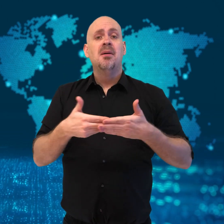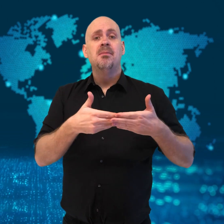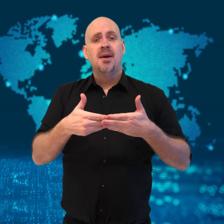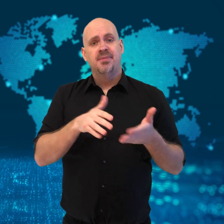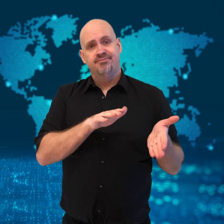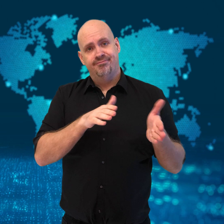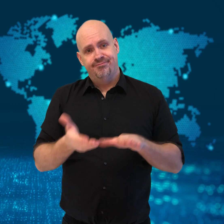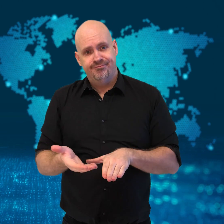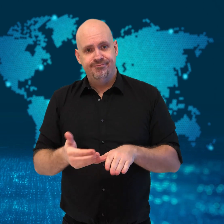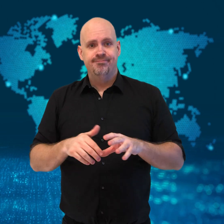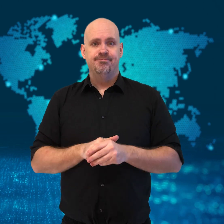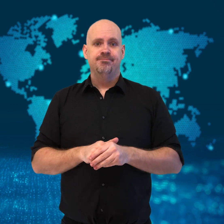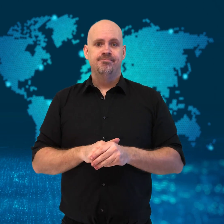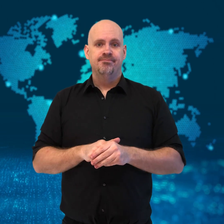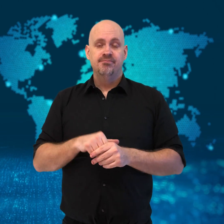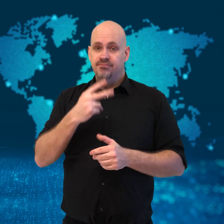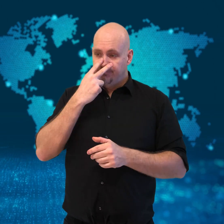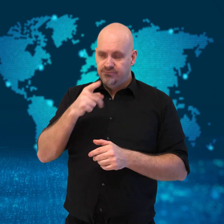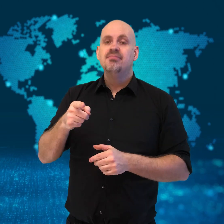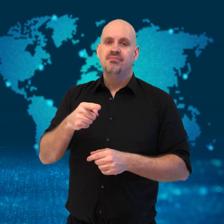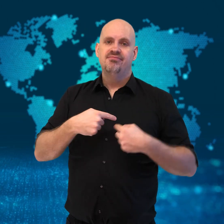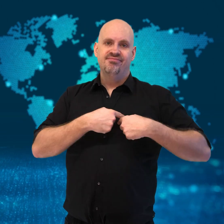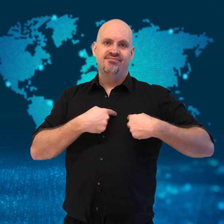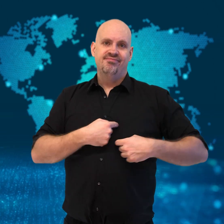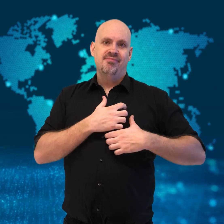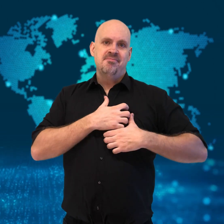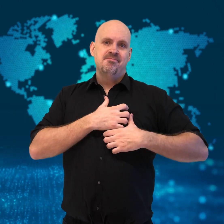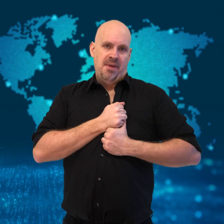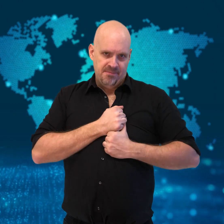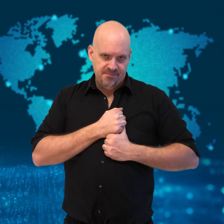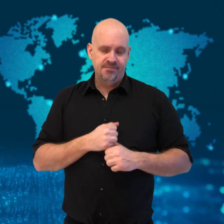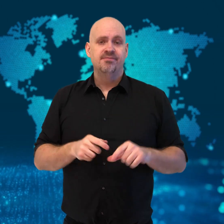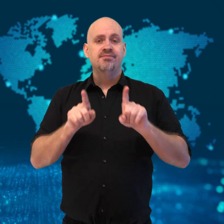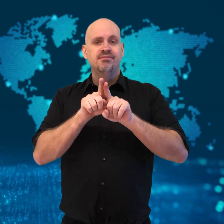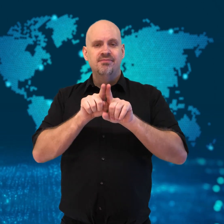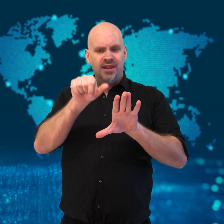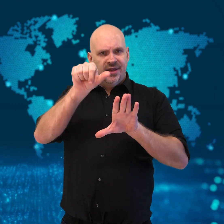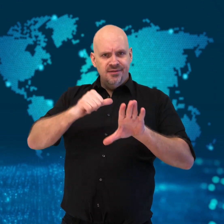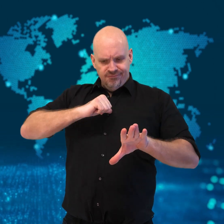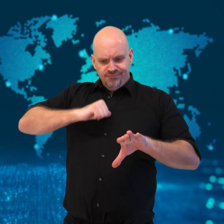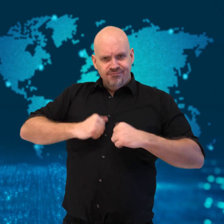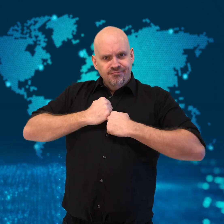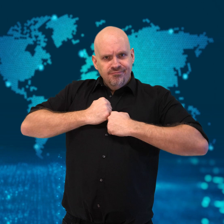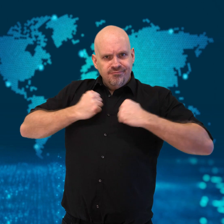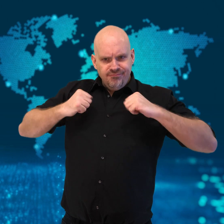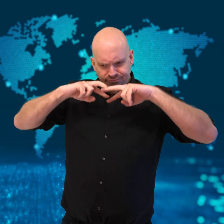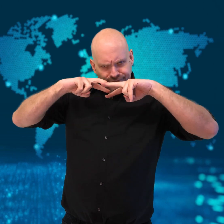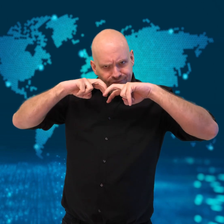and liquid was found in his lungs when an autopsy was performed.